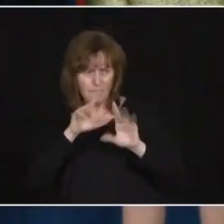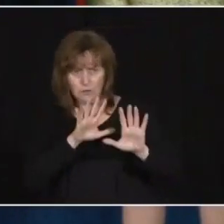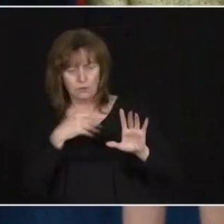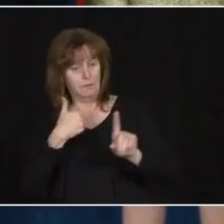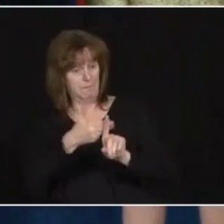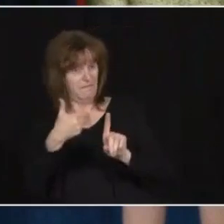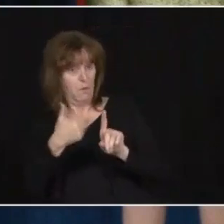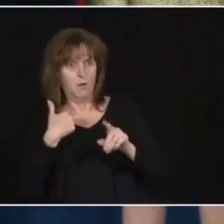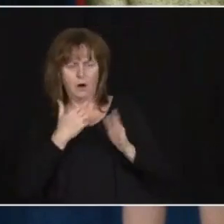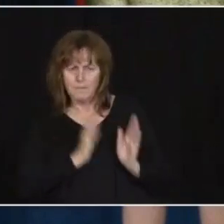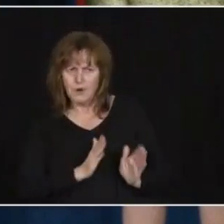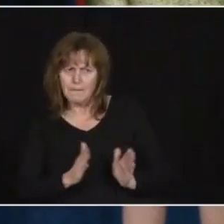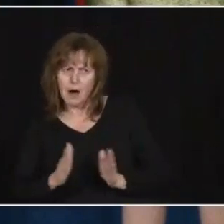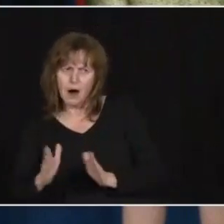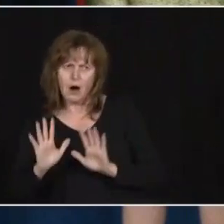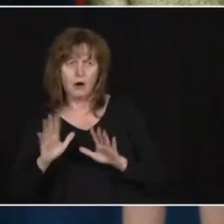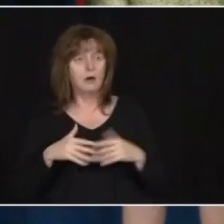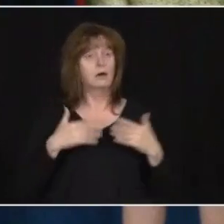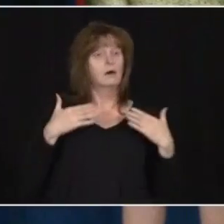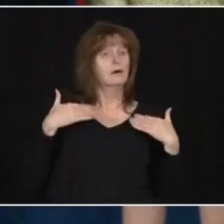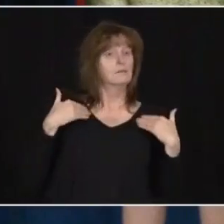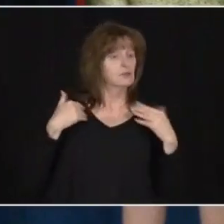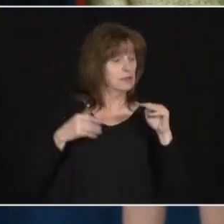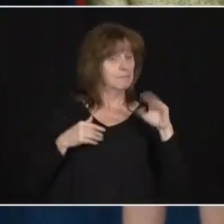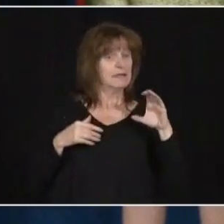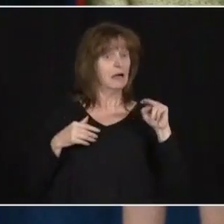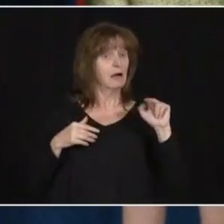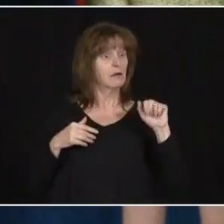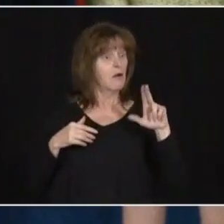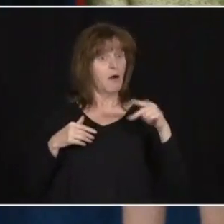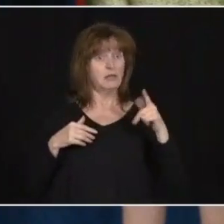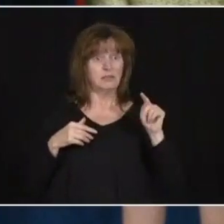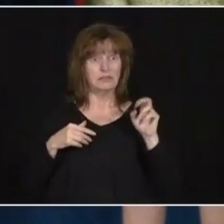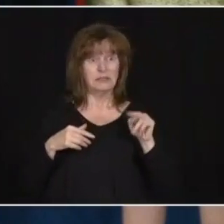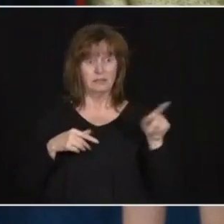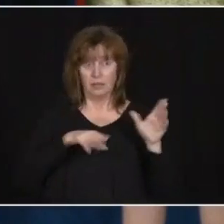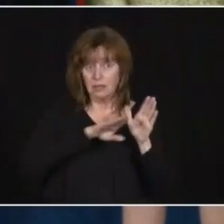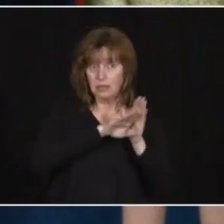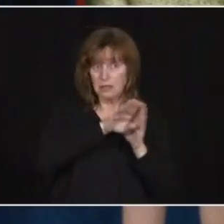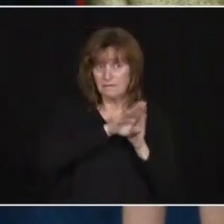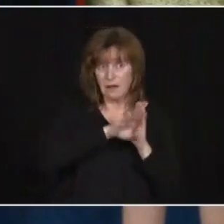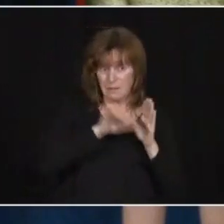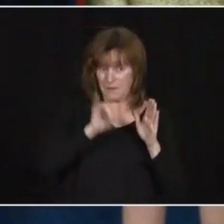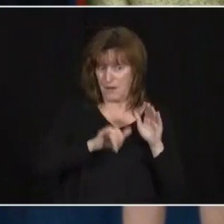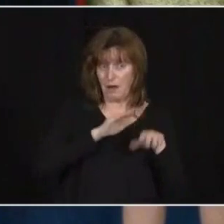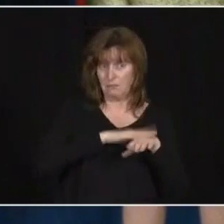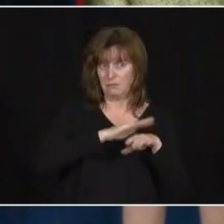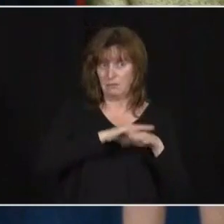McNaughton has been working on these guidelines over the last couple of weeks, knowing the day will come.